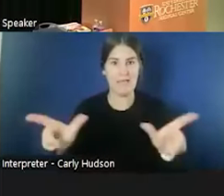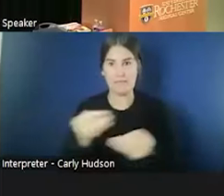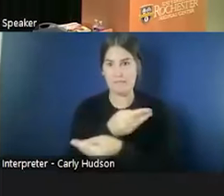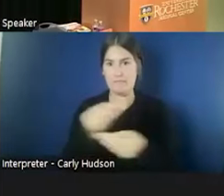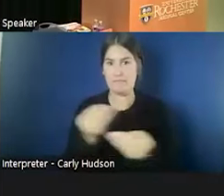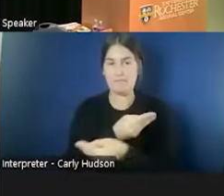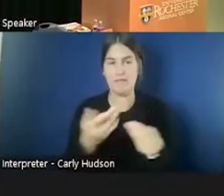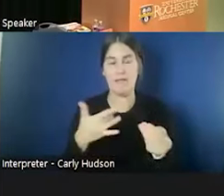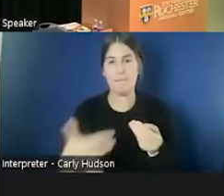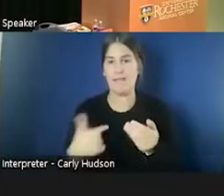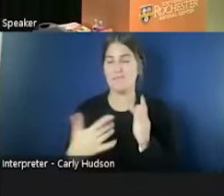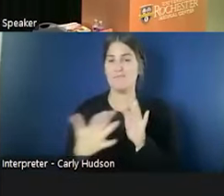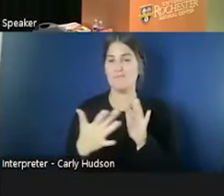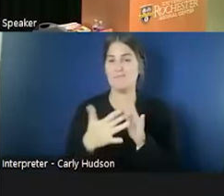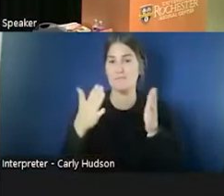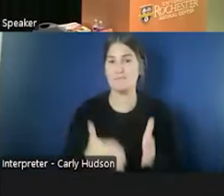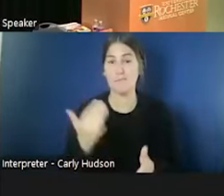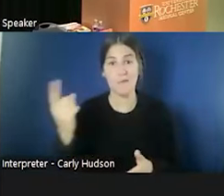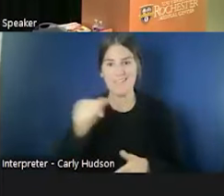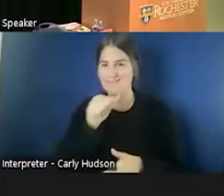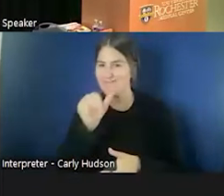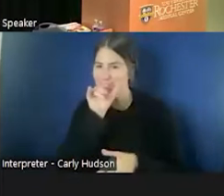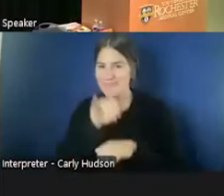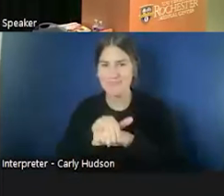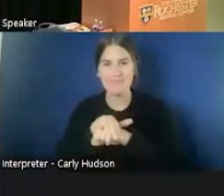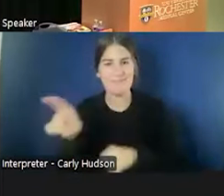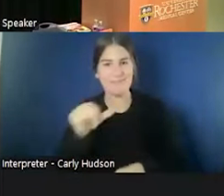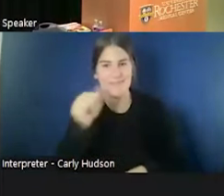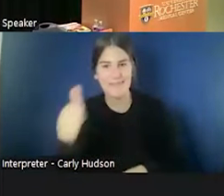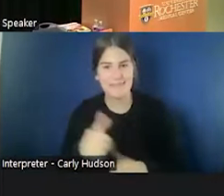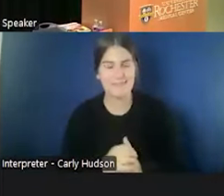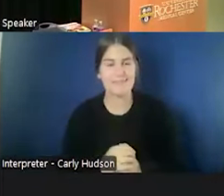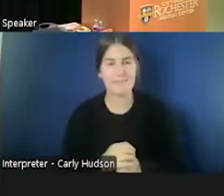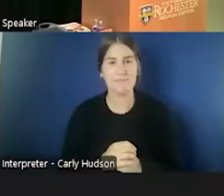point person because he did not speak English and a lot of times the care that was provided